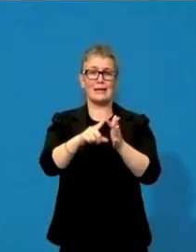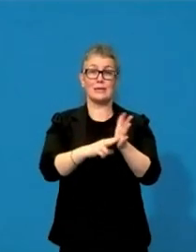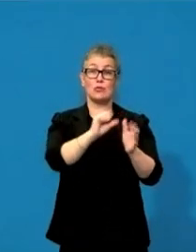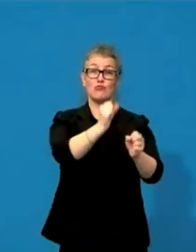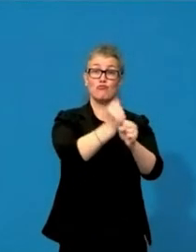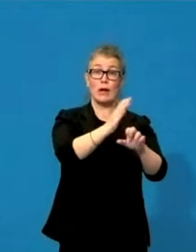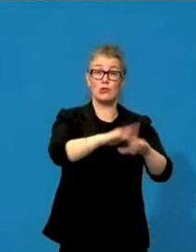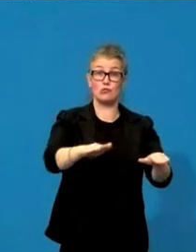We do. Yeah.